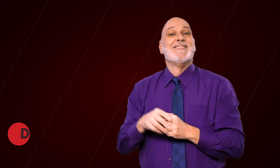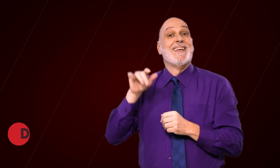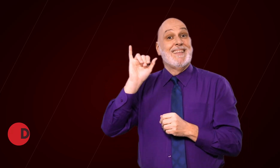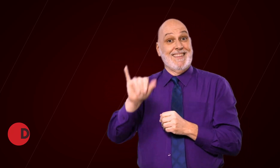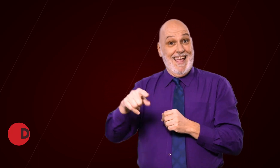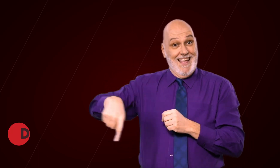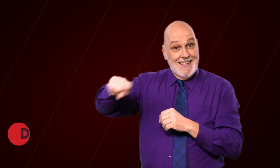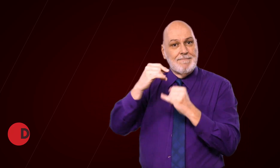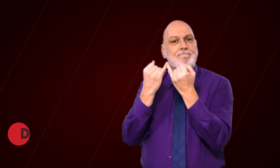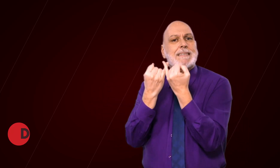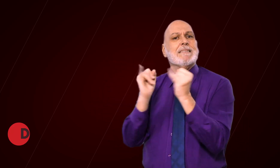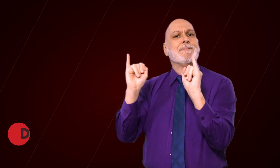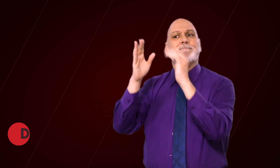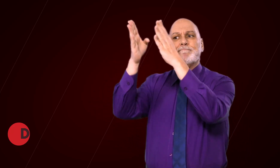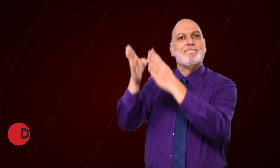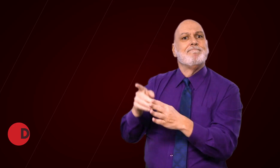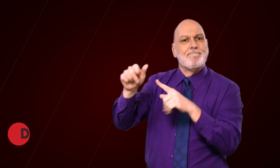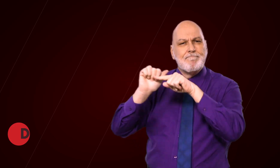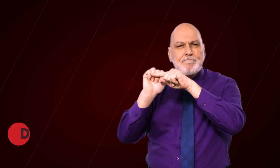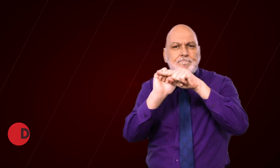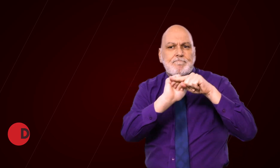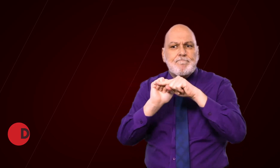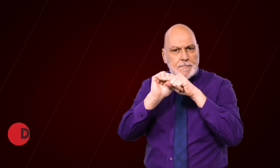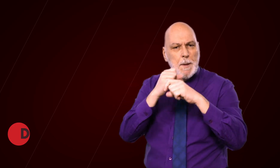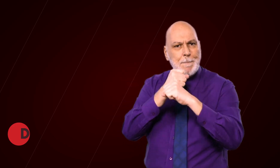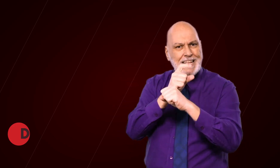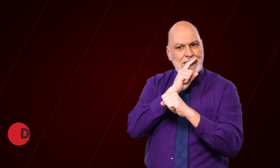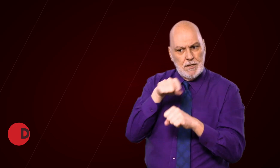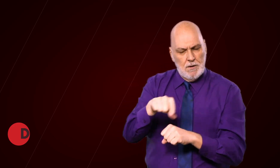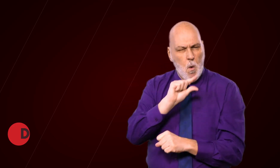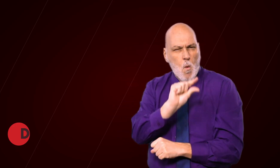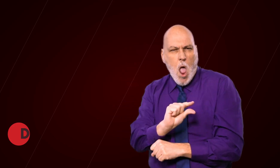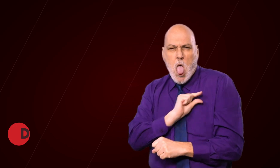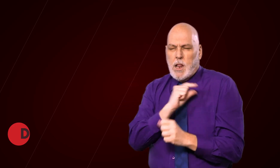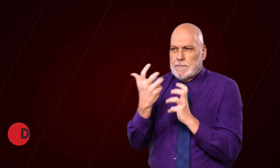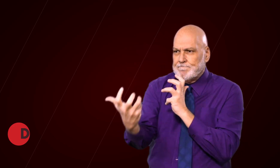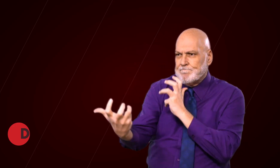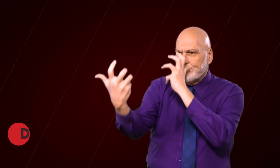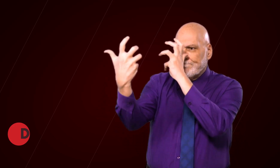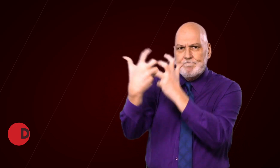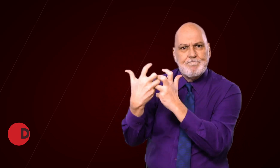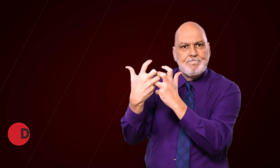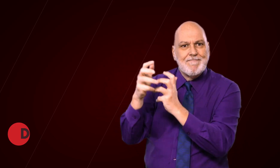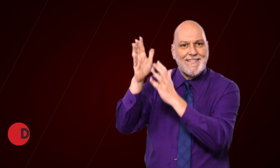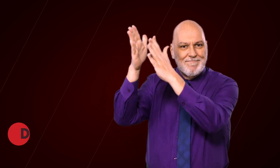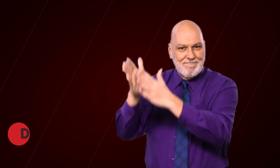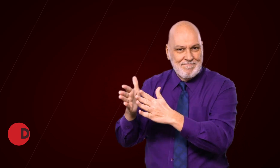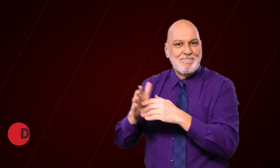and an enhanced quality of life.